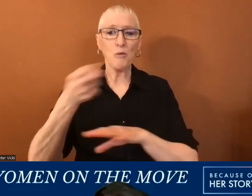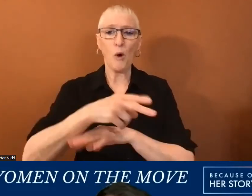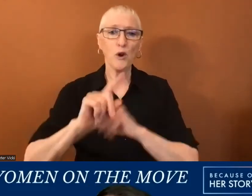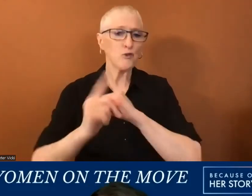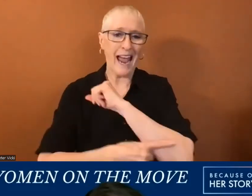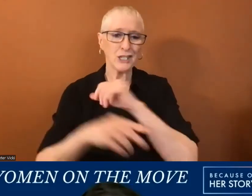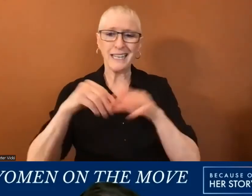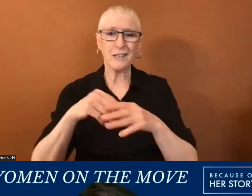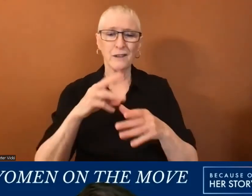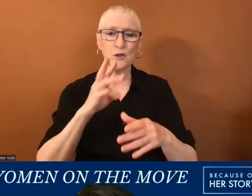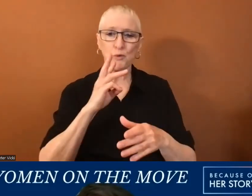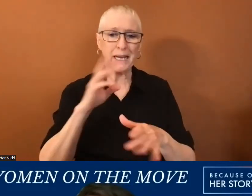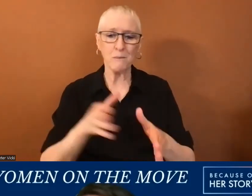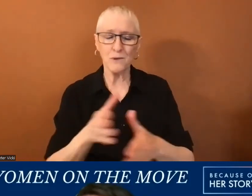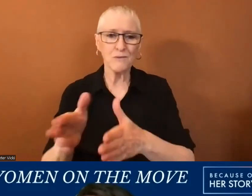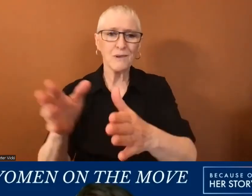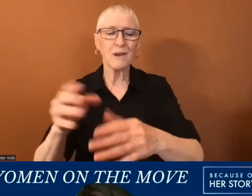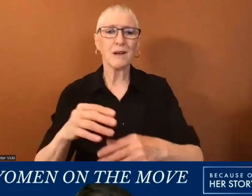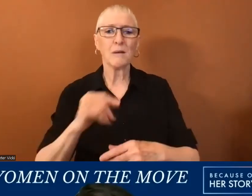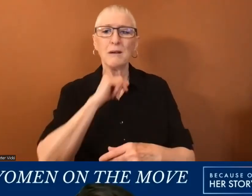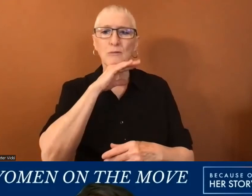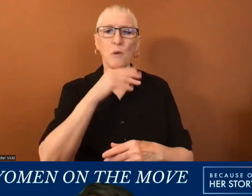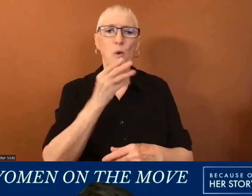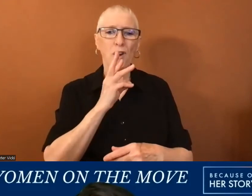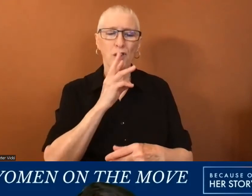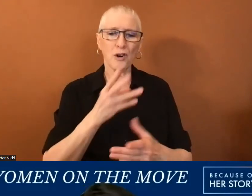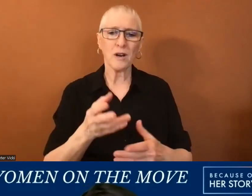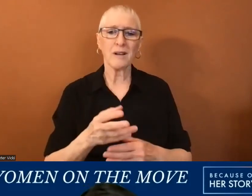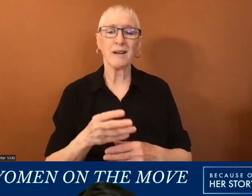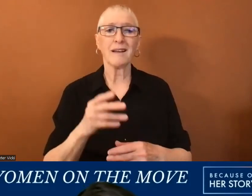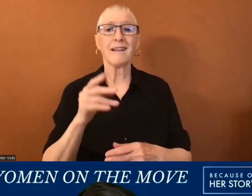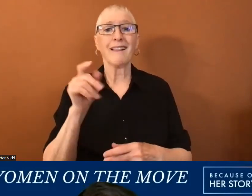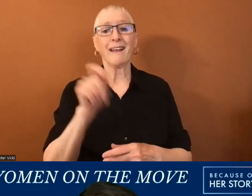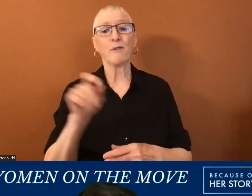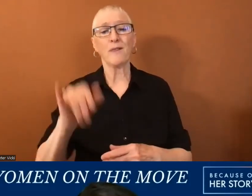streams and polluting the water which then also, you know, blocks up the fish ladders.